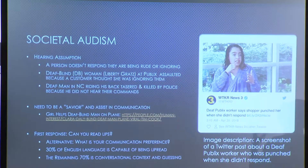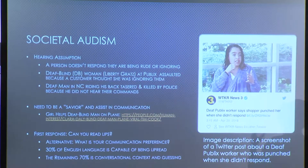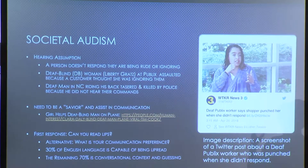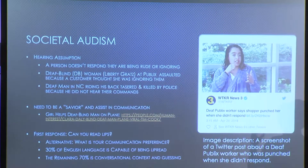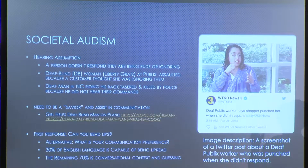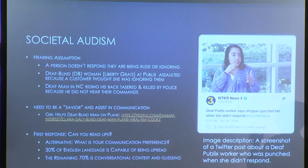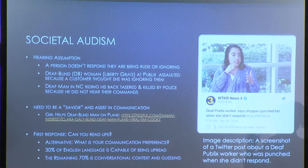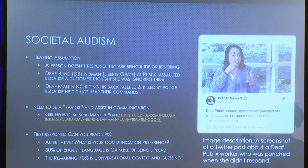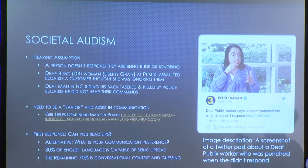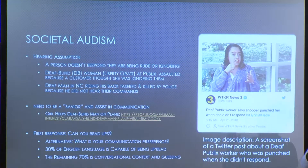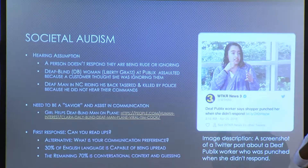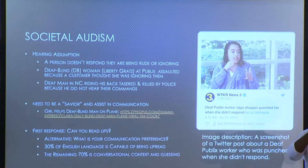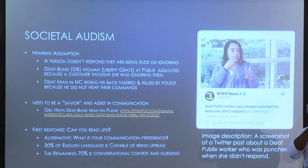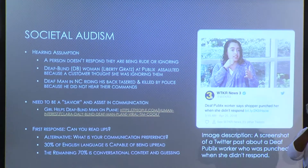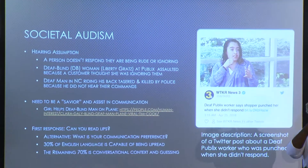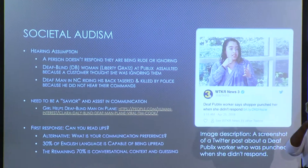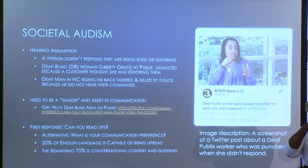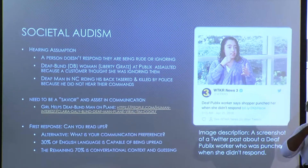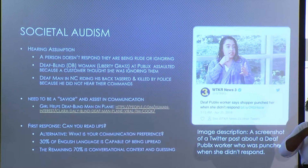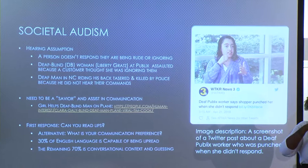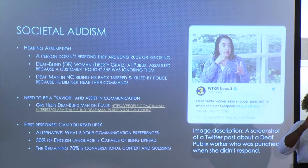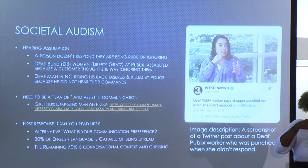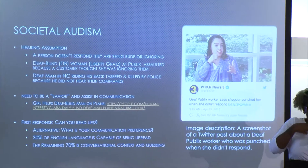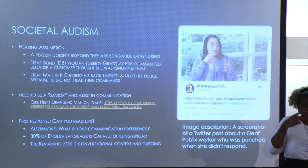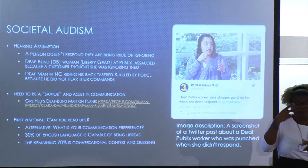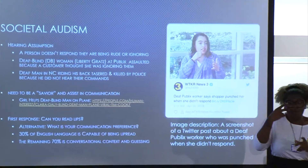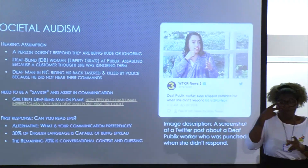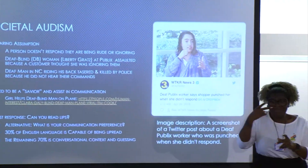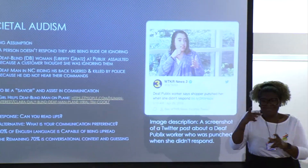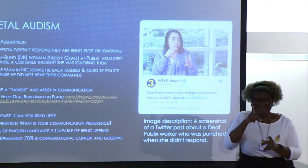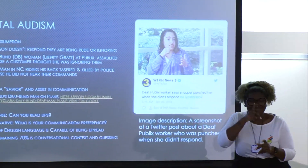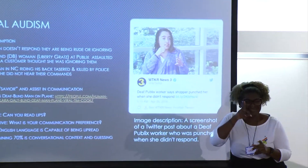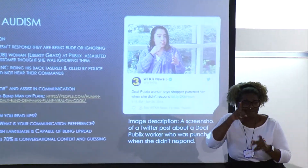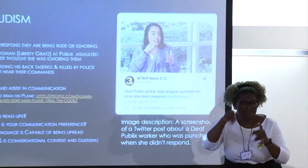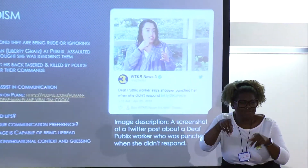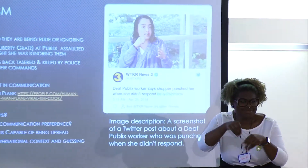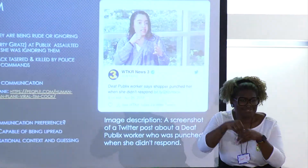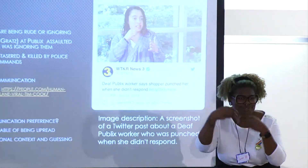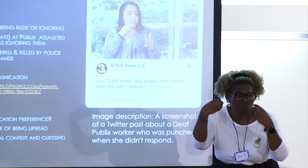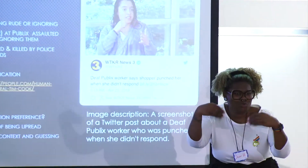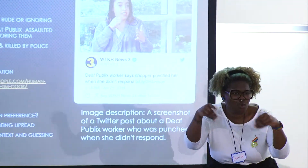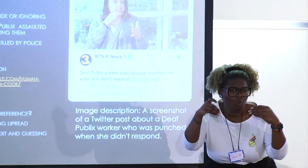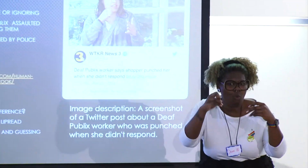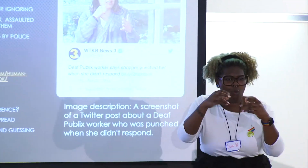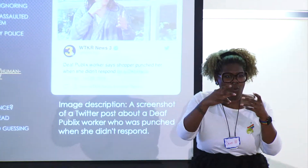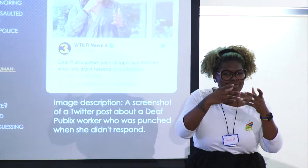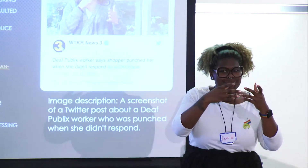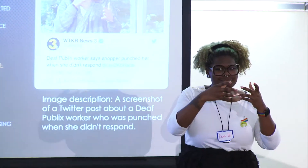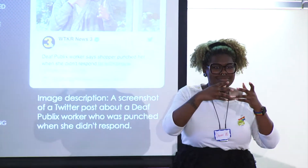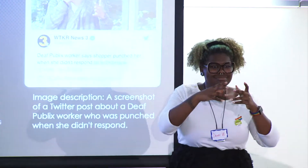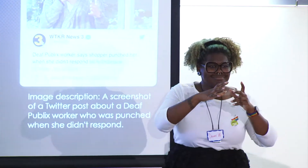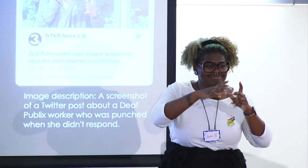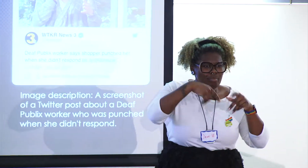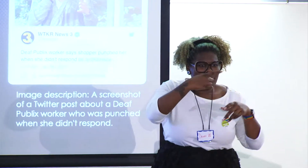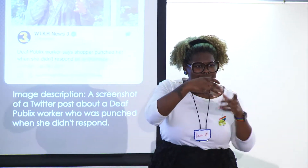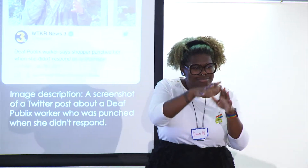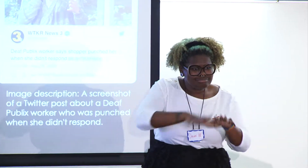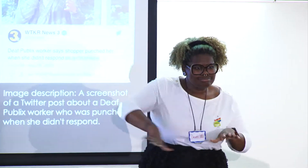is one's need to be a savior. A hearing person who sees a deaf person maybe in a grocery store